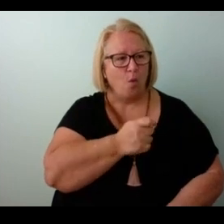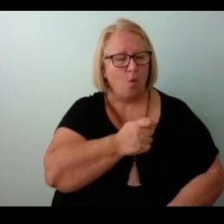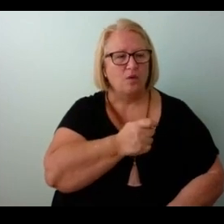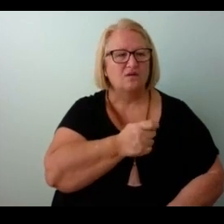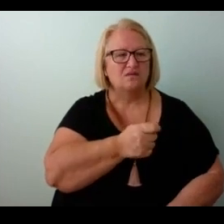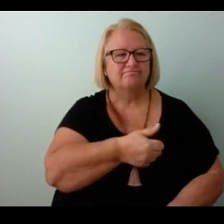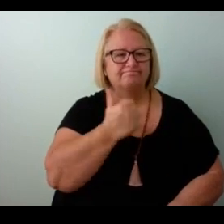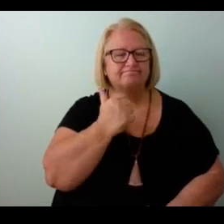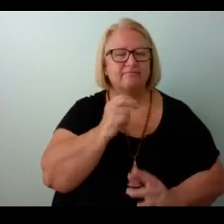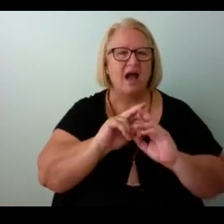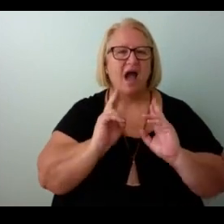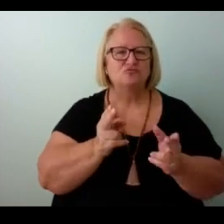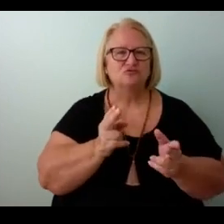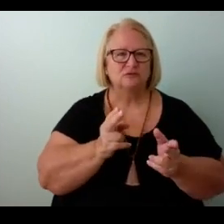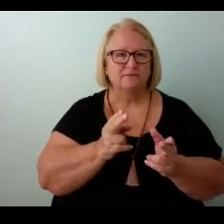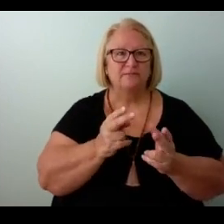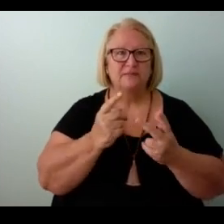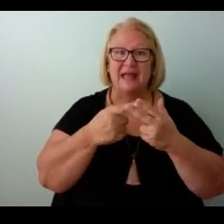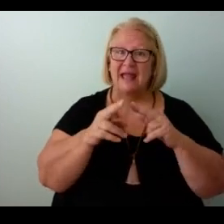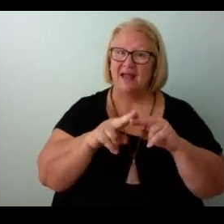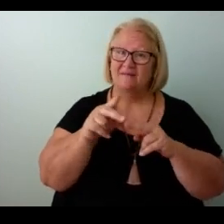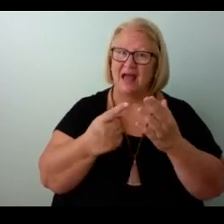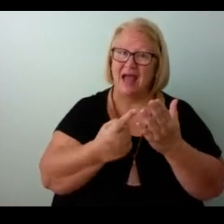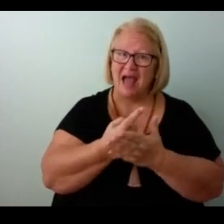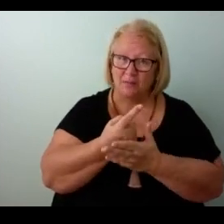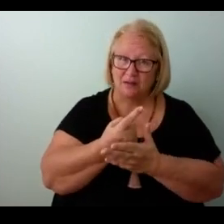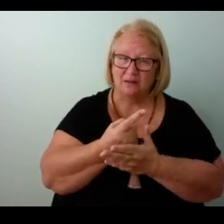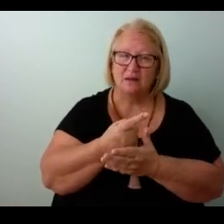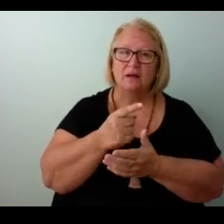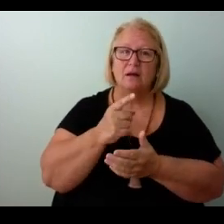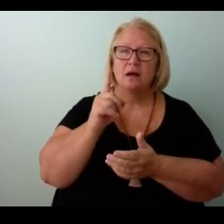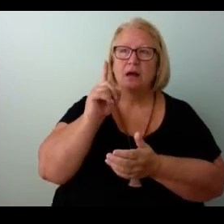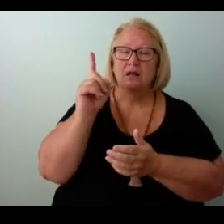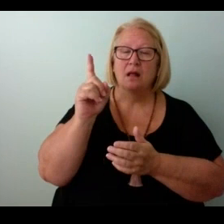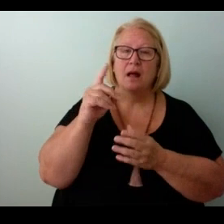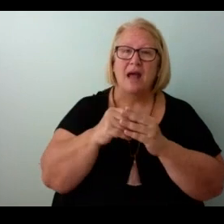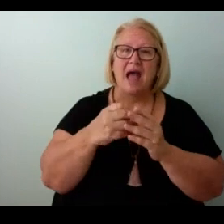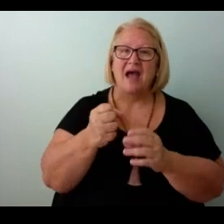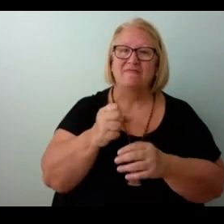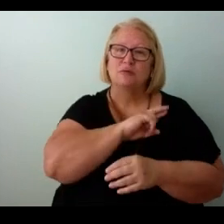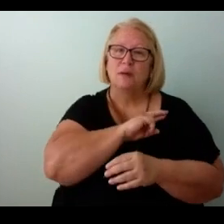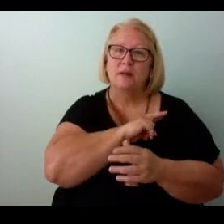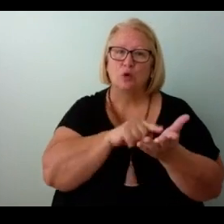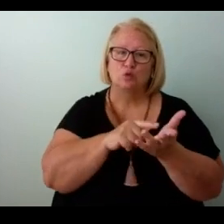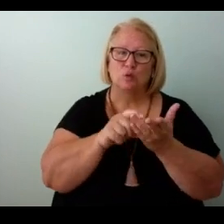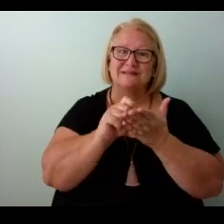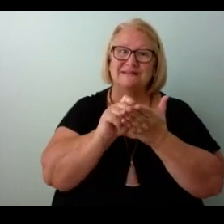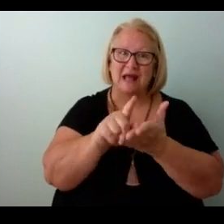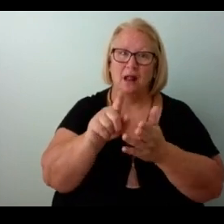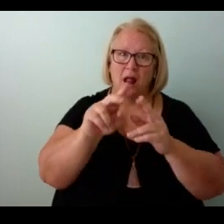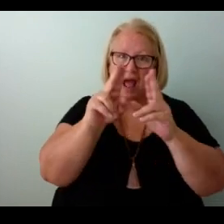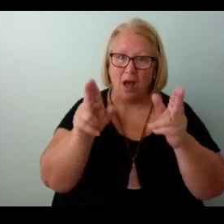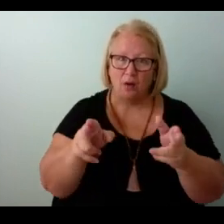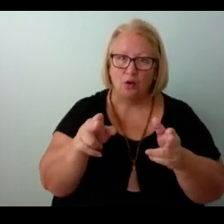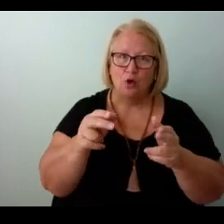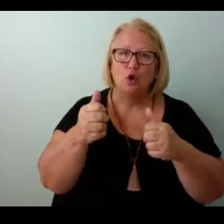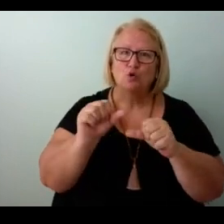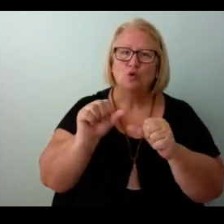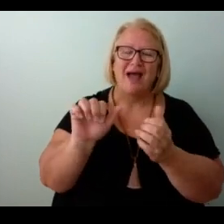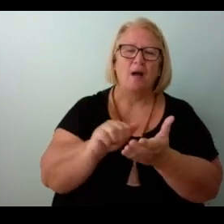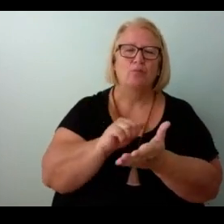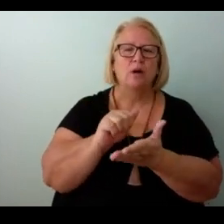If that happens they do have obligations to sell the property using appropriate means.